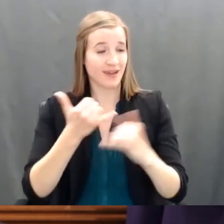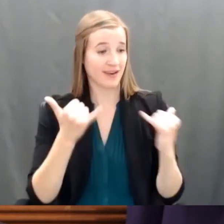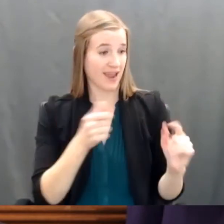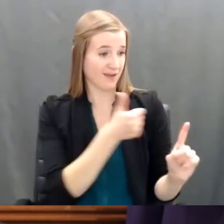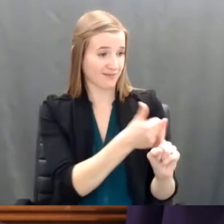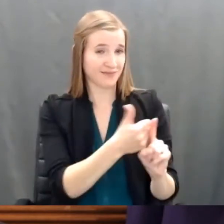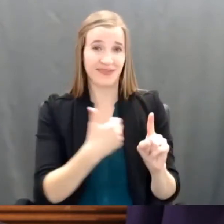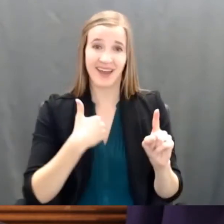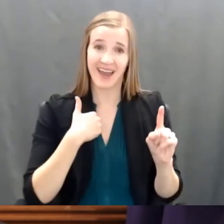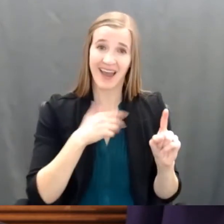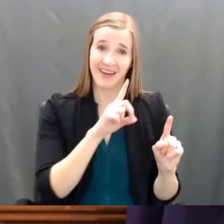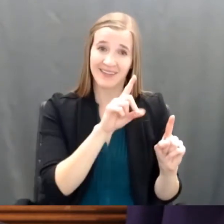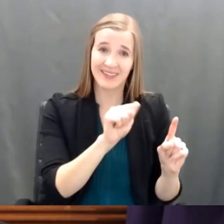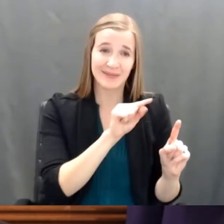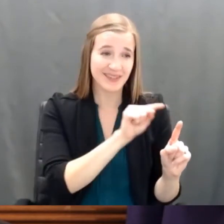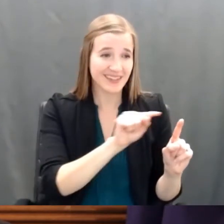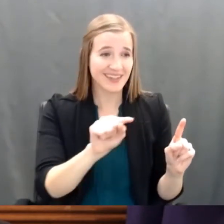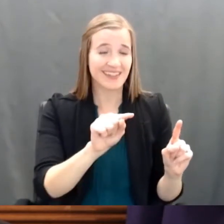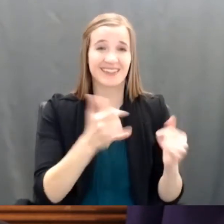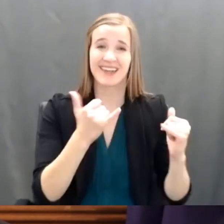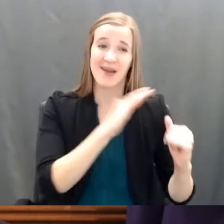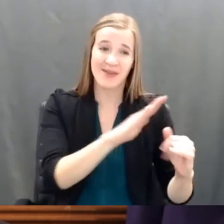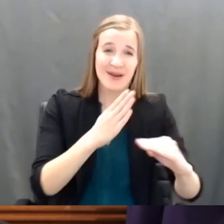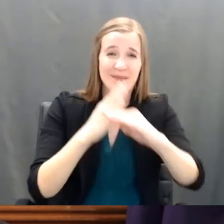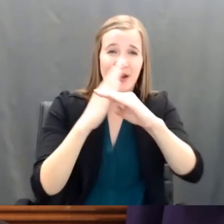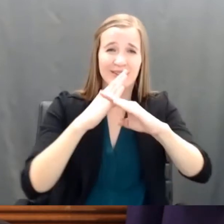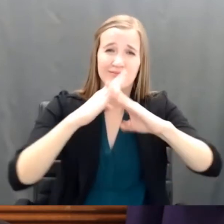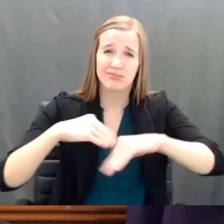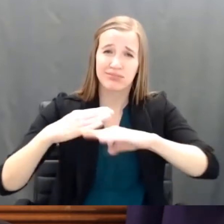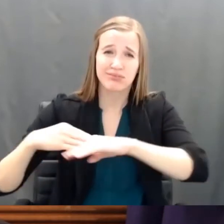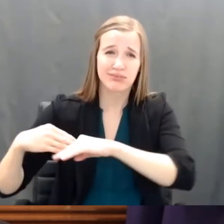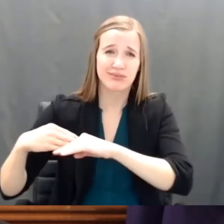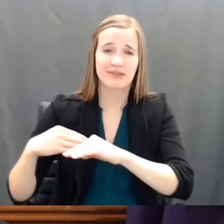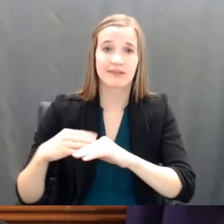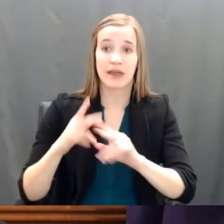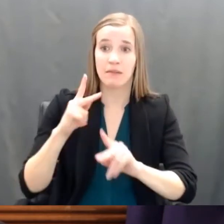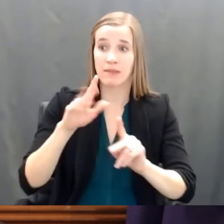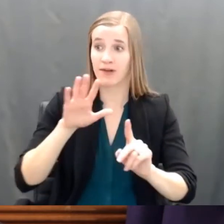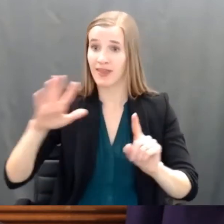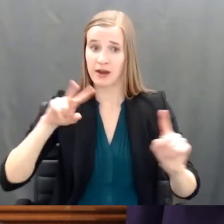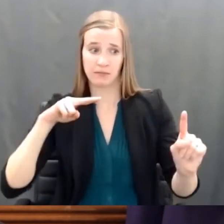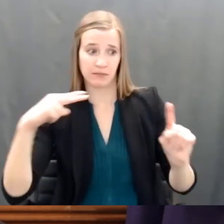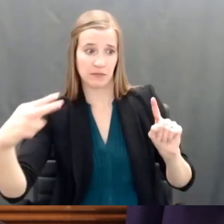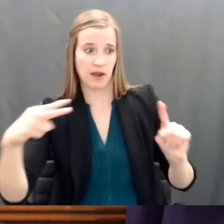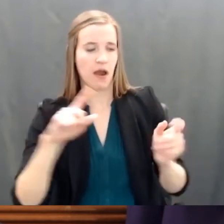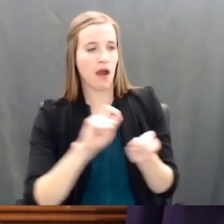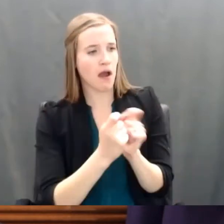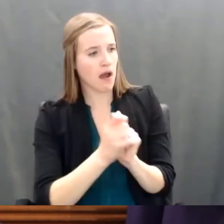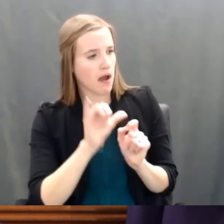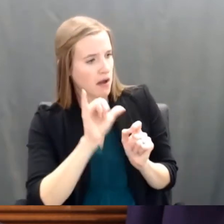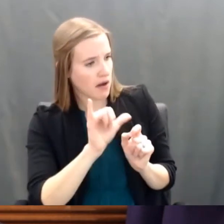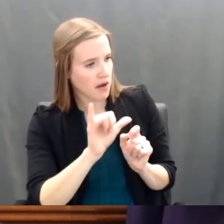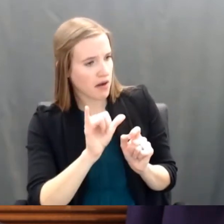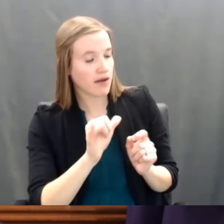Americans with disabilities by reducing barriers, changing the perceptions and promoting full